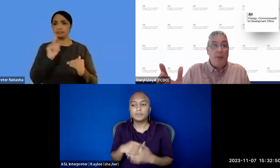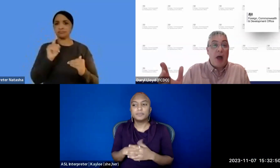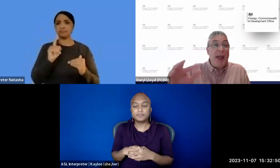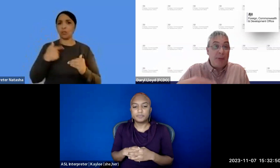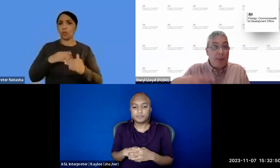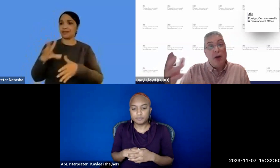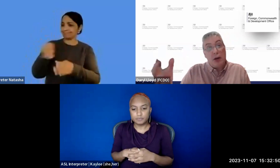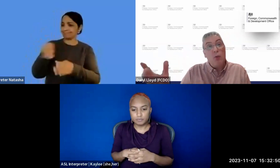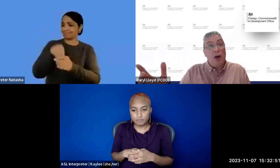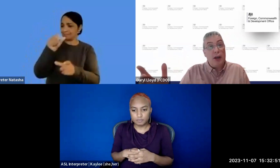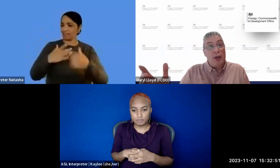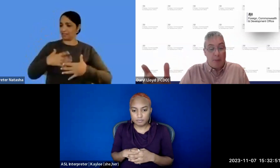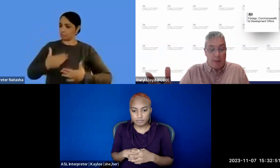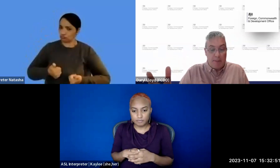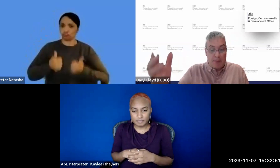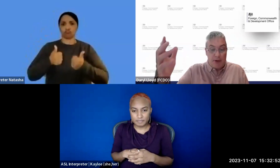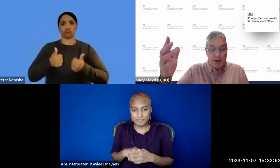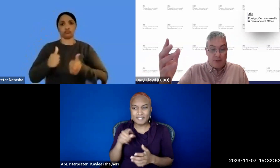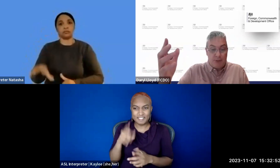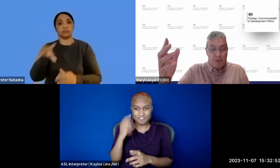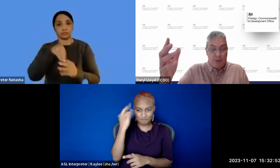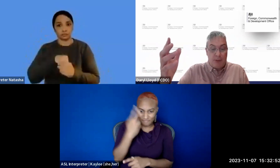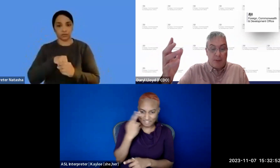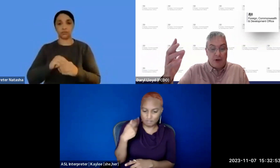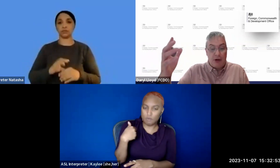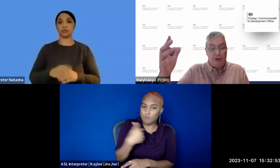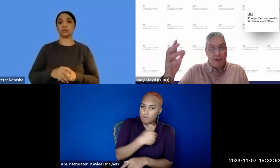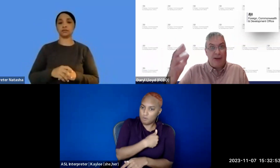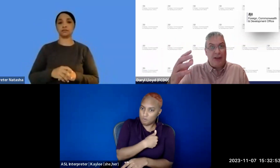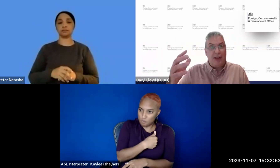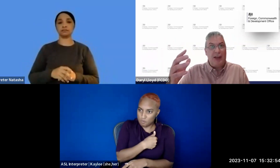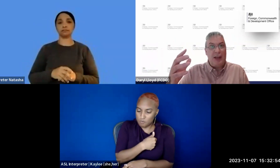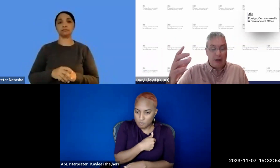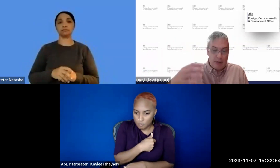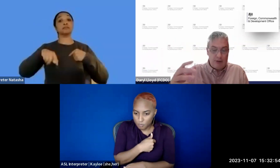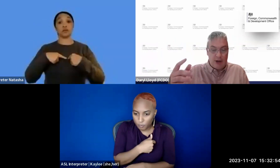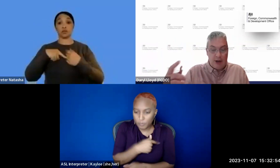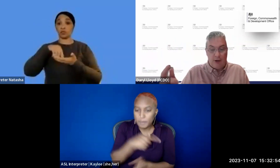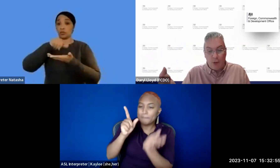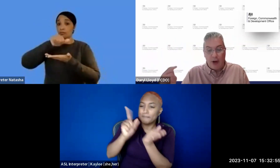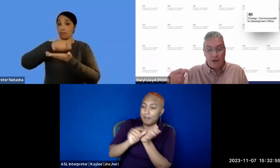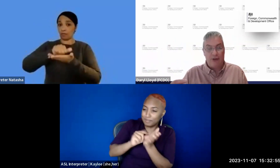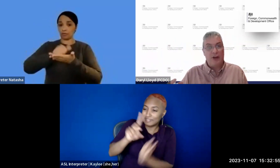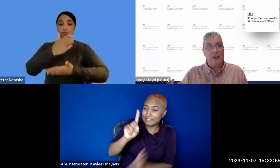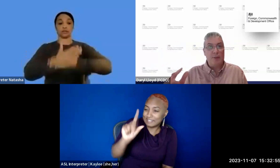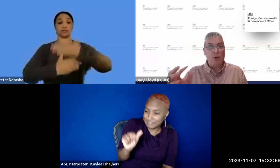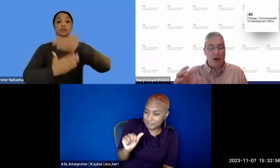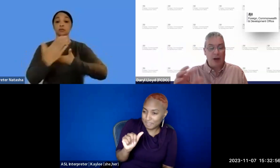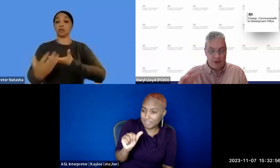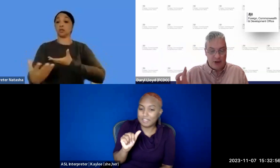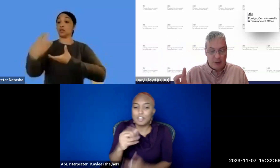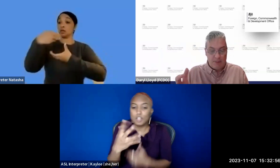That is partly why when we published our inclusion and rights strategy in February last year